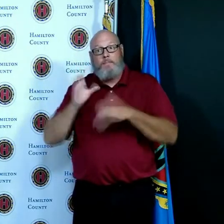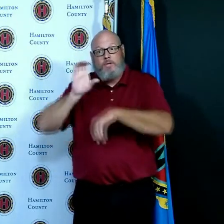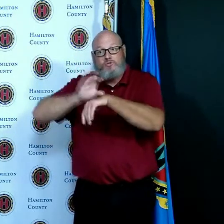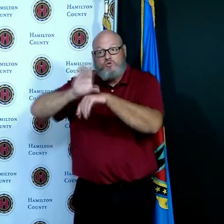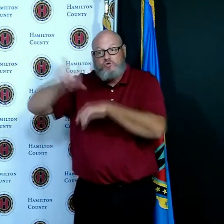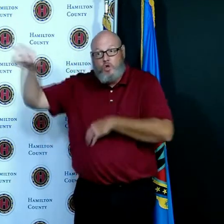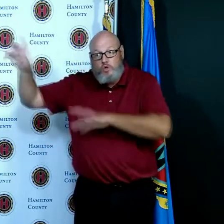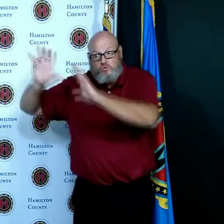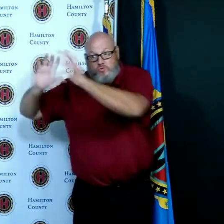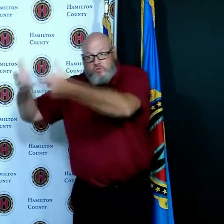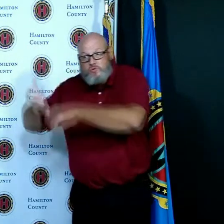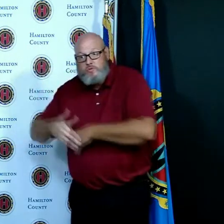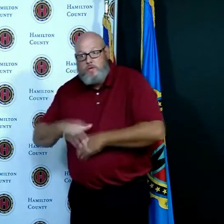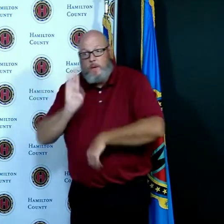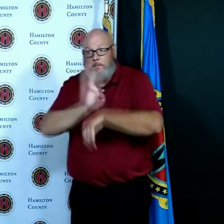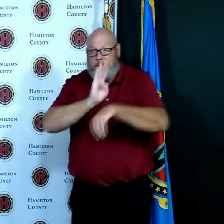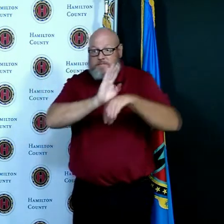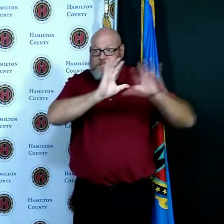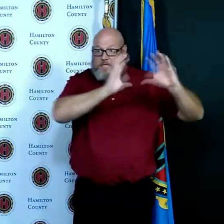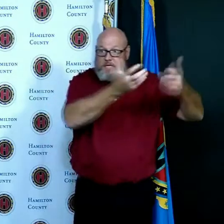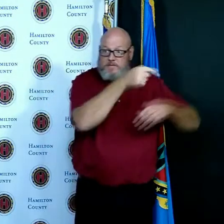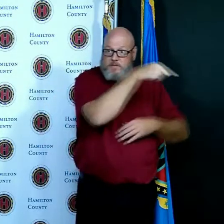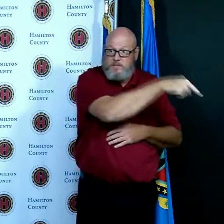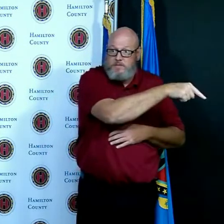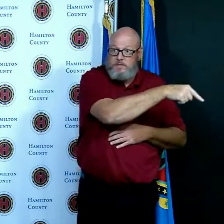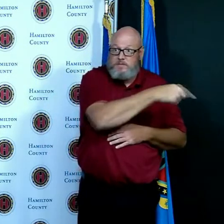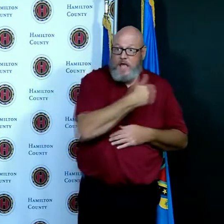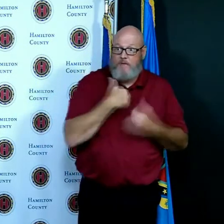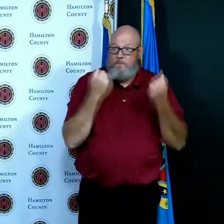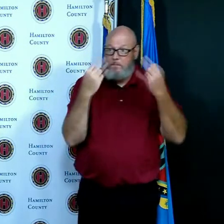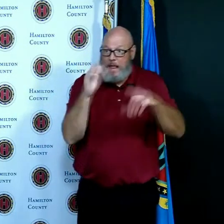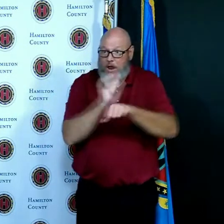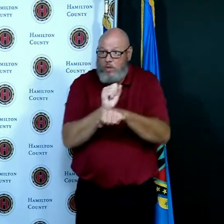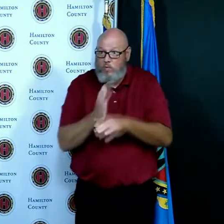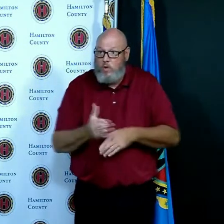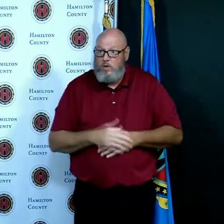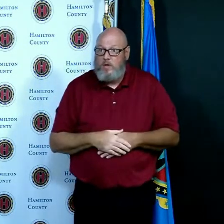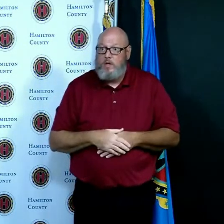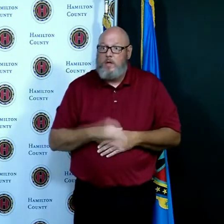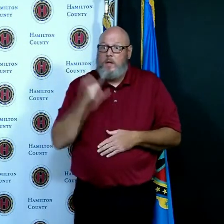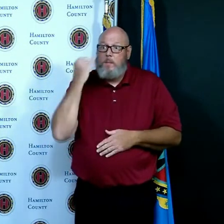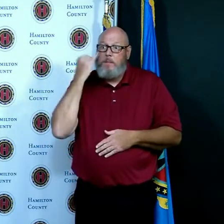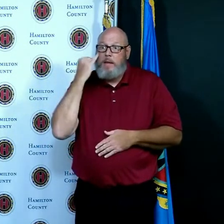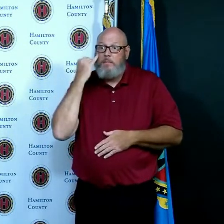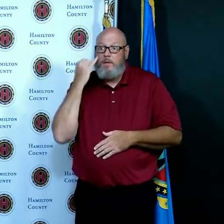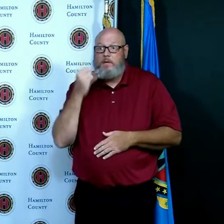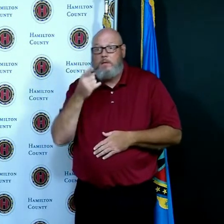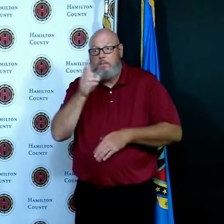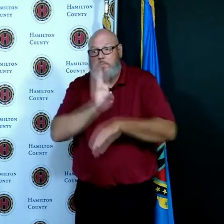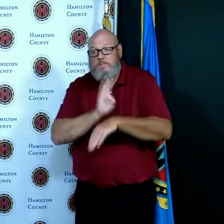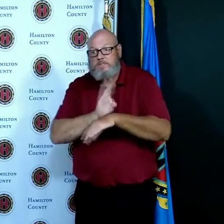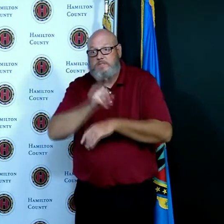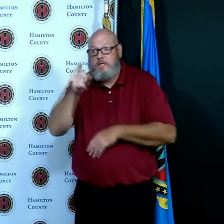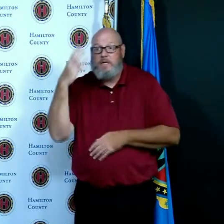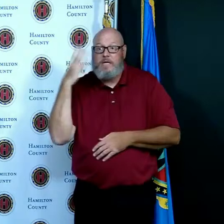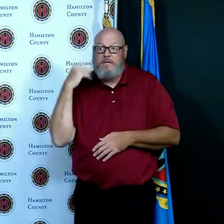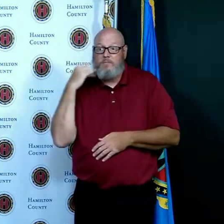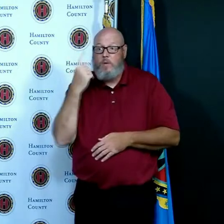significant number of employees I think about a maybe a business that has had a positive test for one of their employees is that